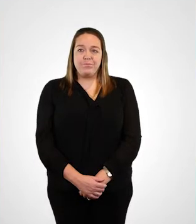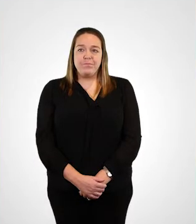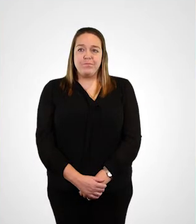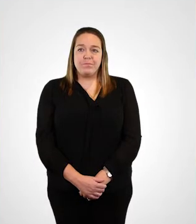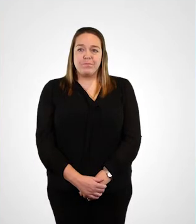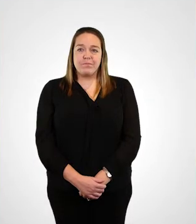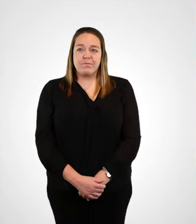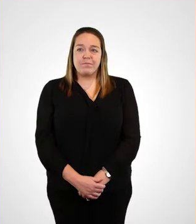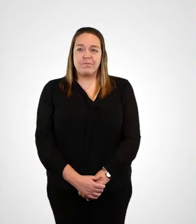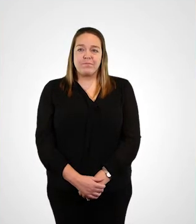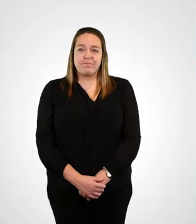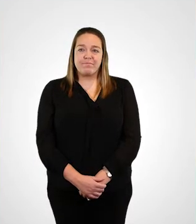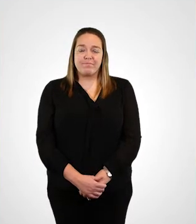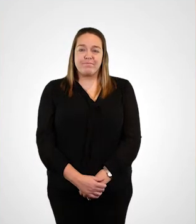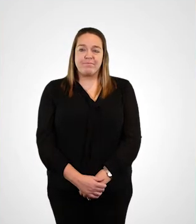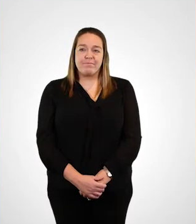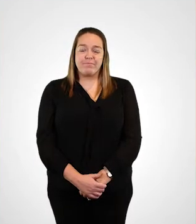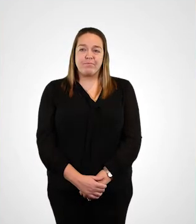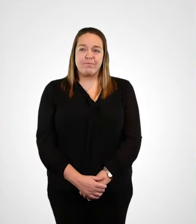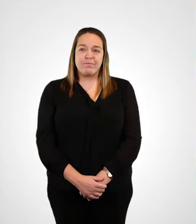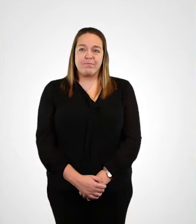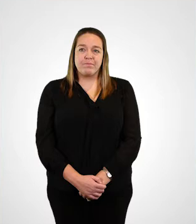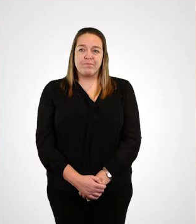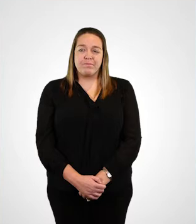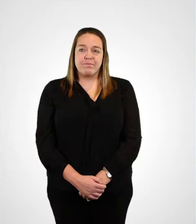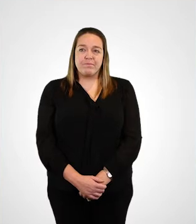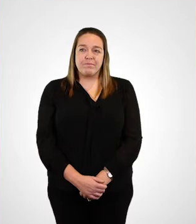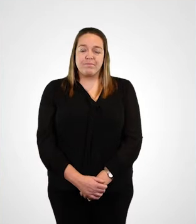What you wearing today?